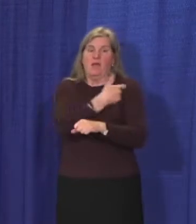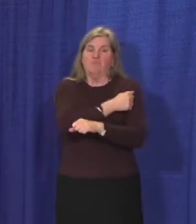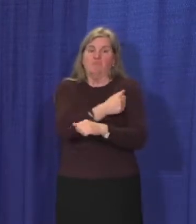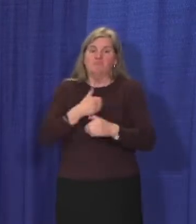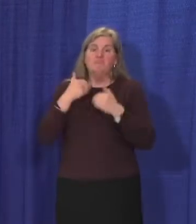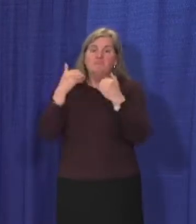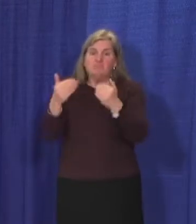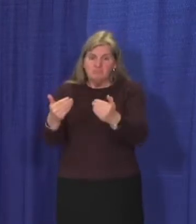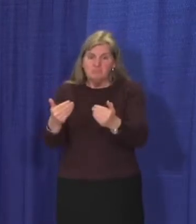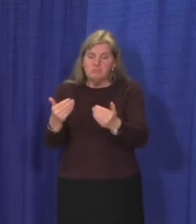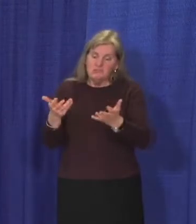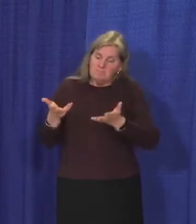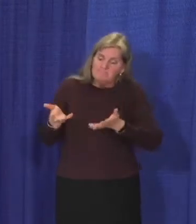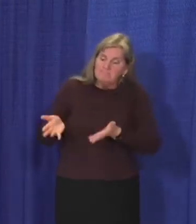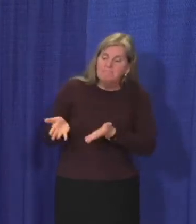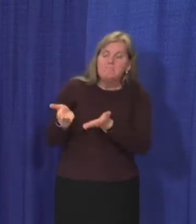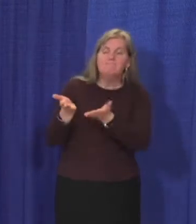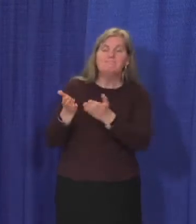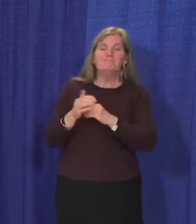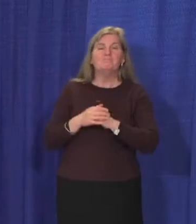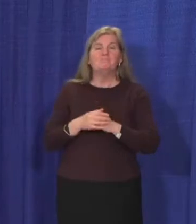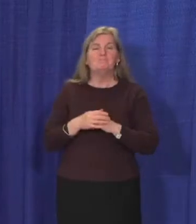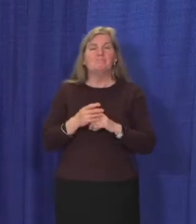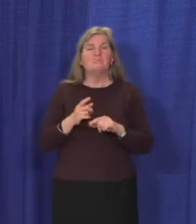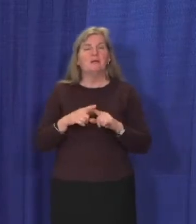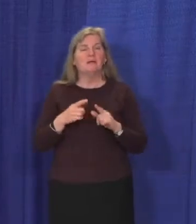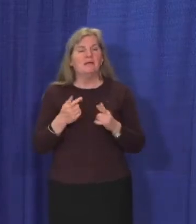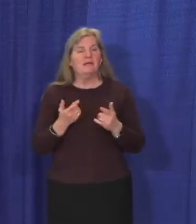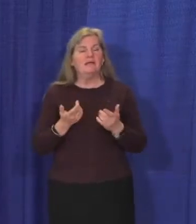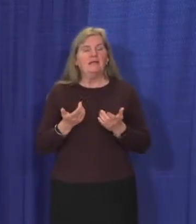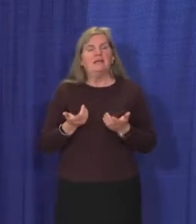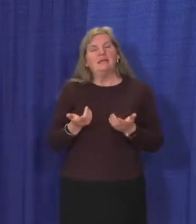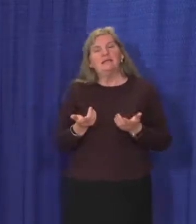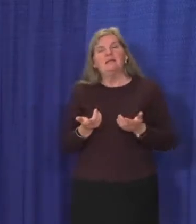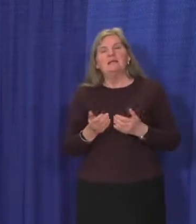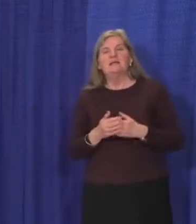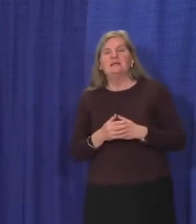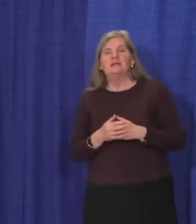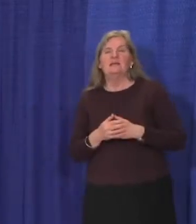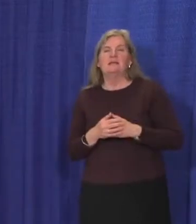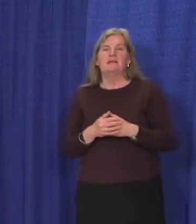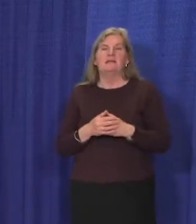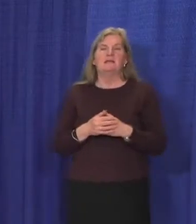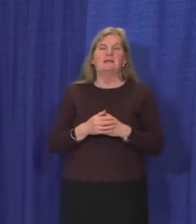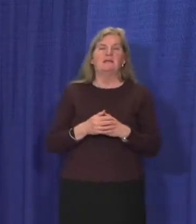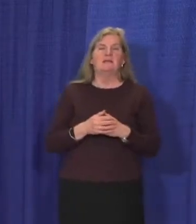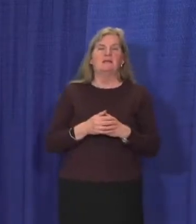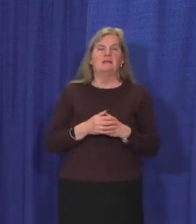vaccine but again to sit here in the Yukon and to announce we